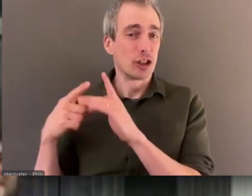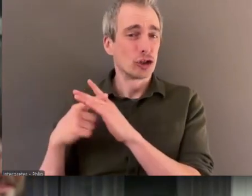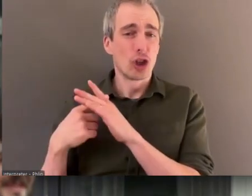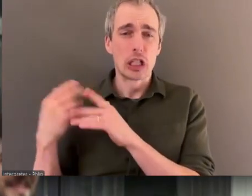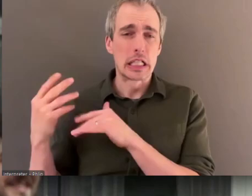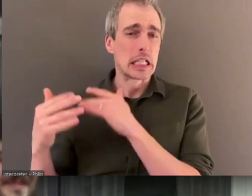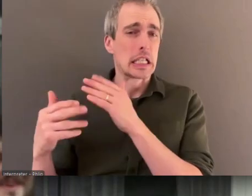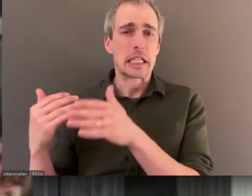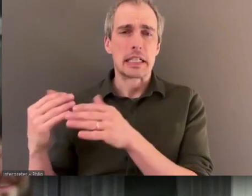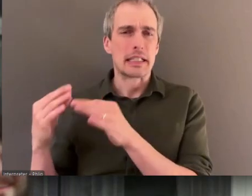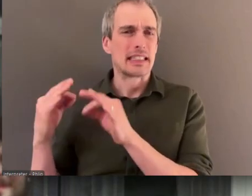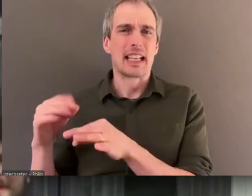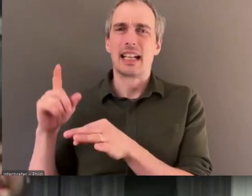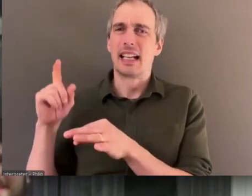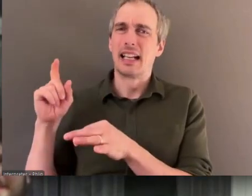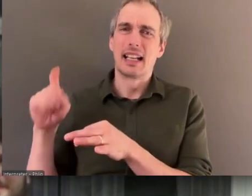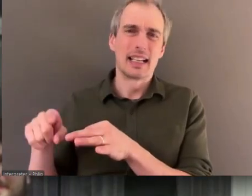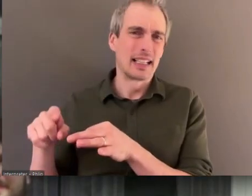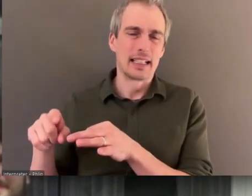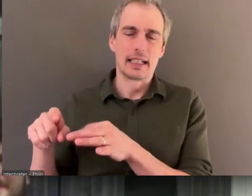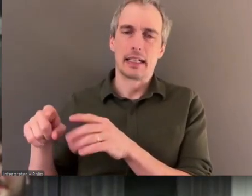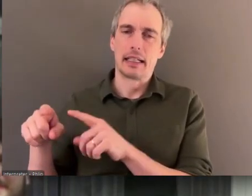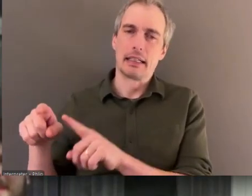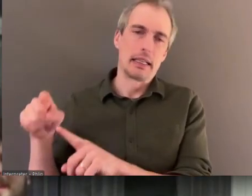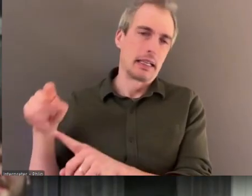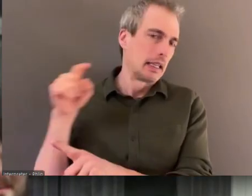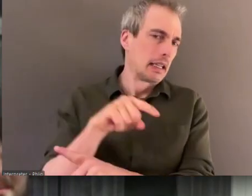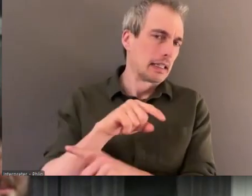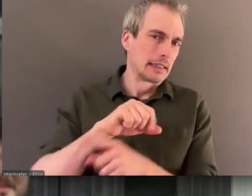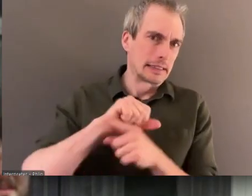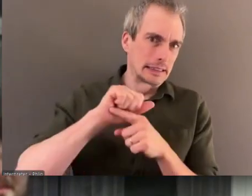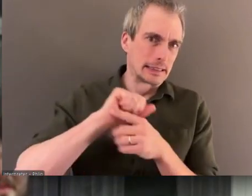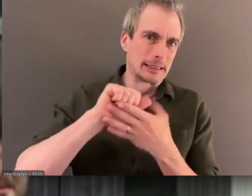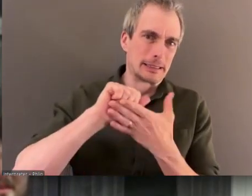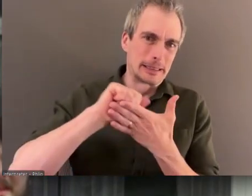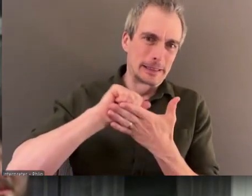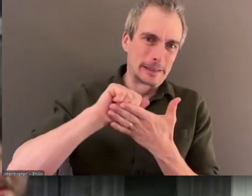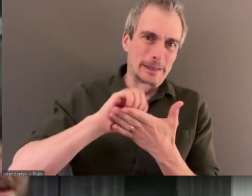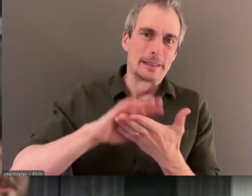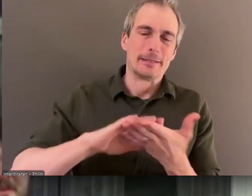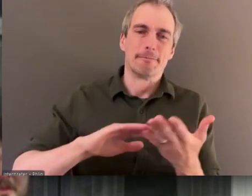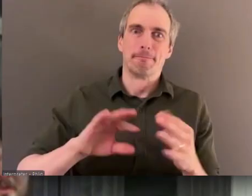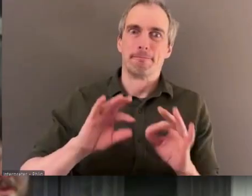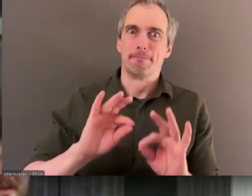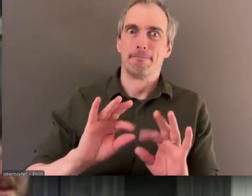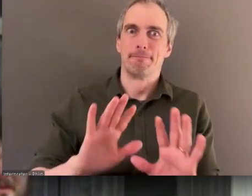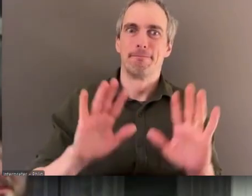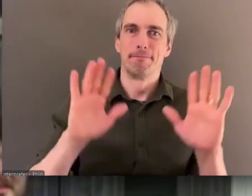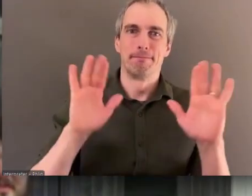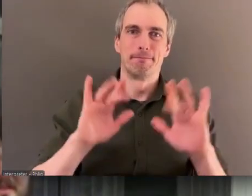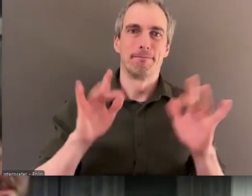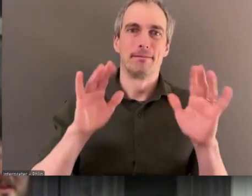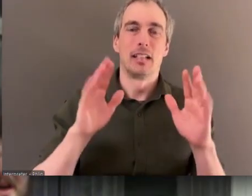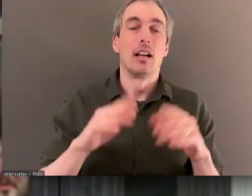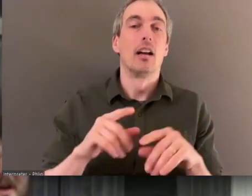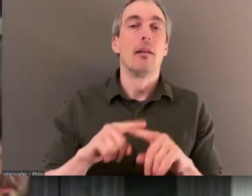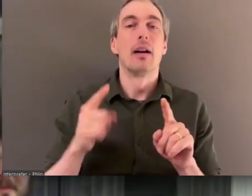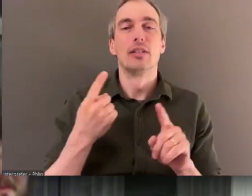this one. But yes, there's something called graph view, where I would solve it as a graph problem.